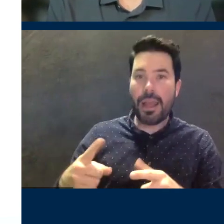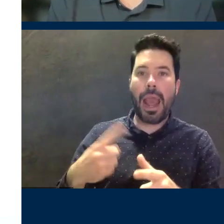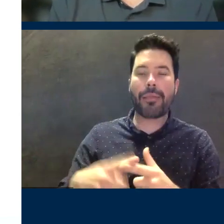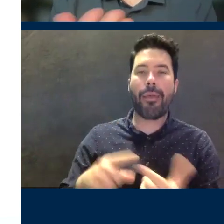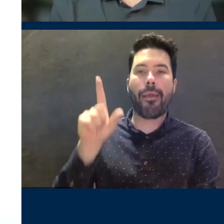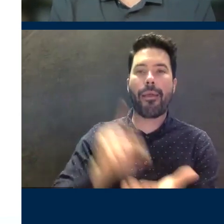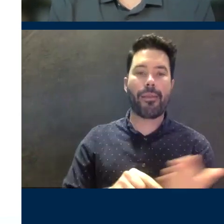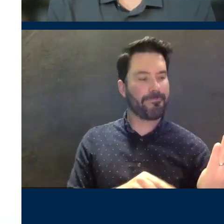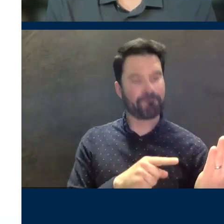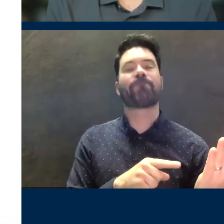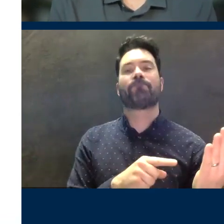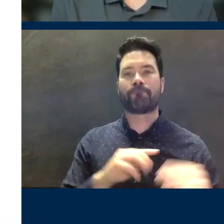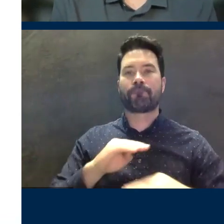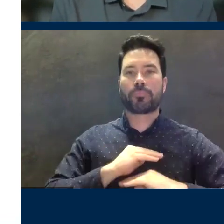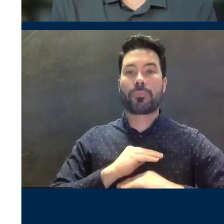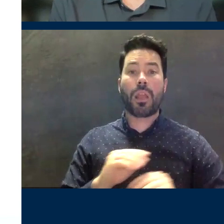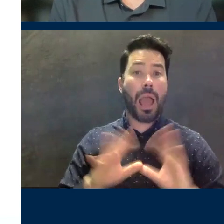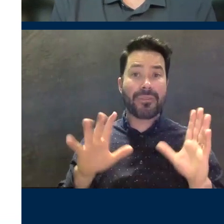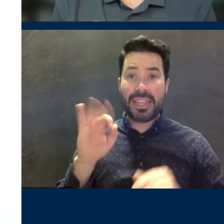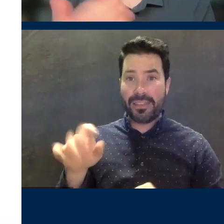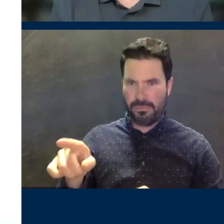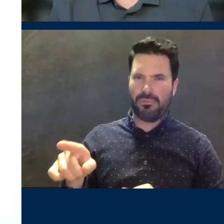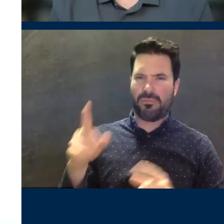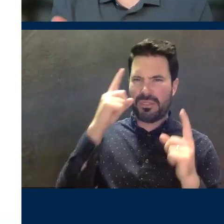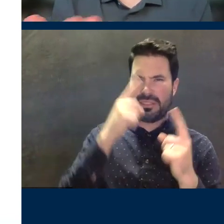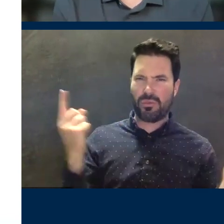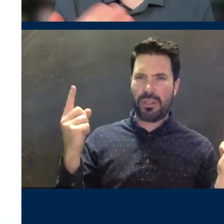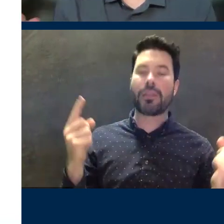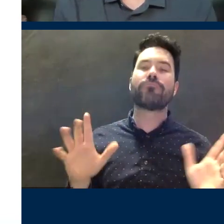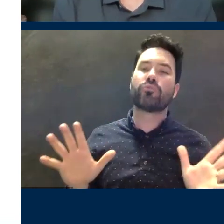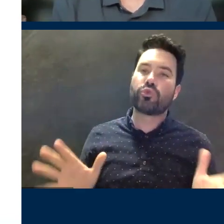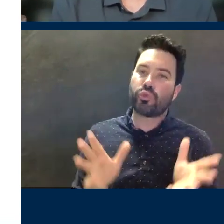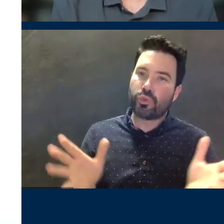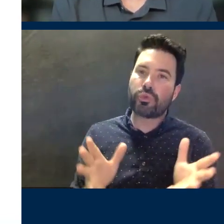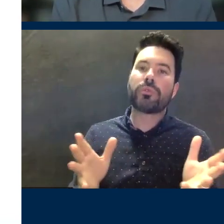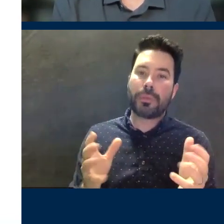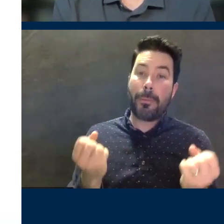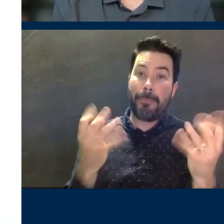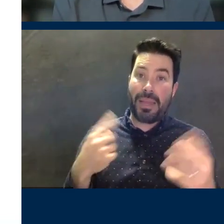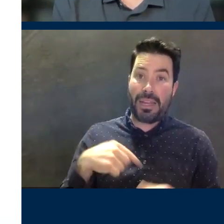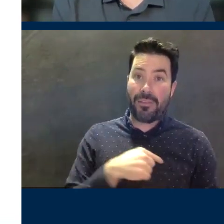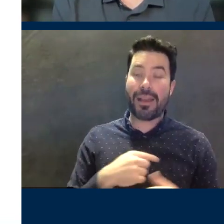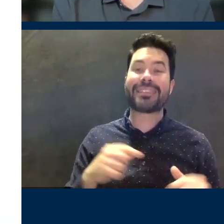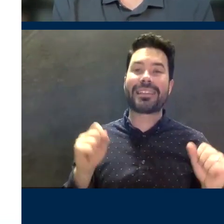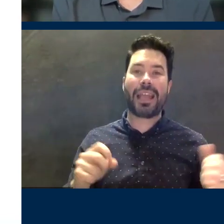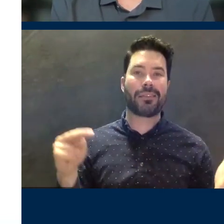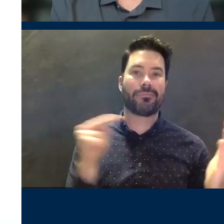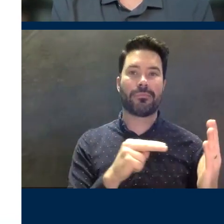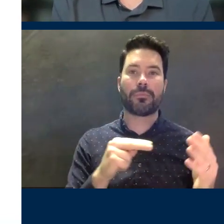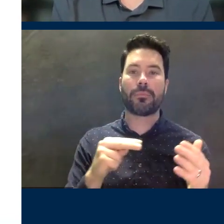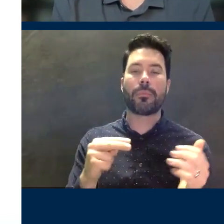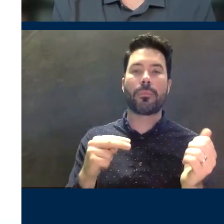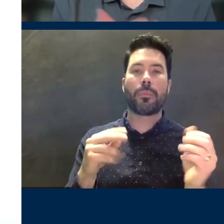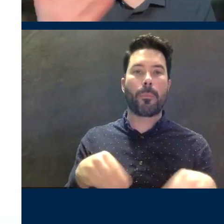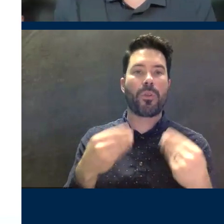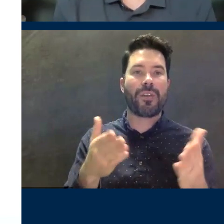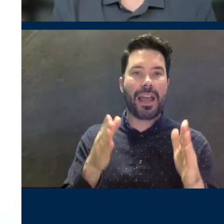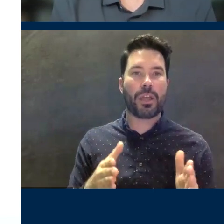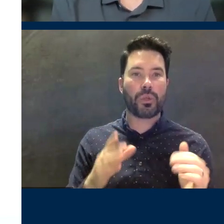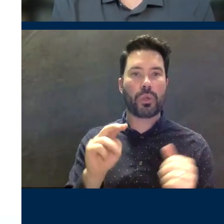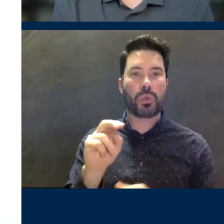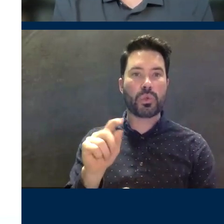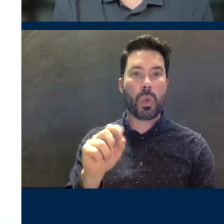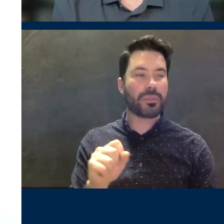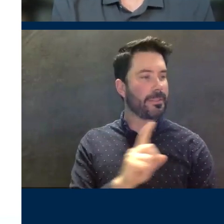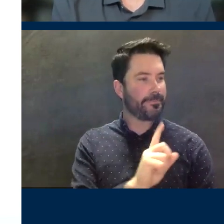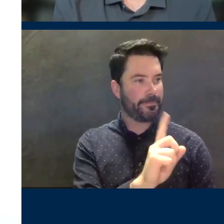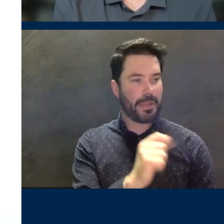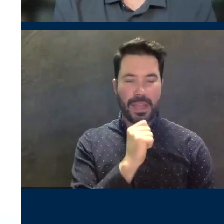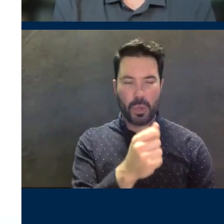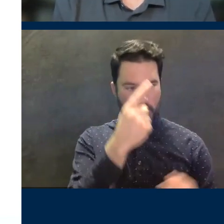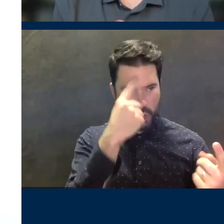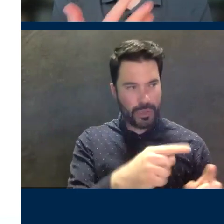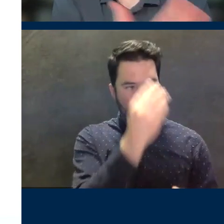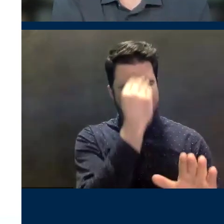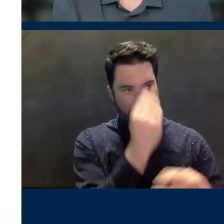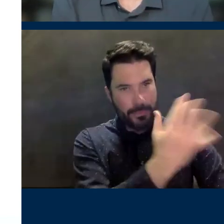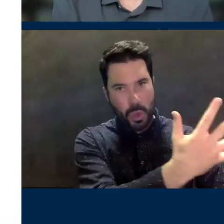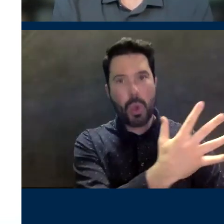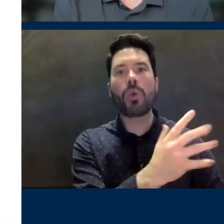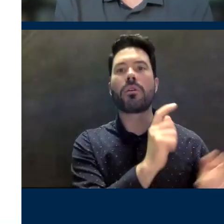Obviously, if there's a disagreement, I would encourage you. Many of us have access to the provider notes if you don't agree, let them know and try to get those corrected because you don't want that to go into